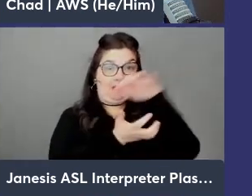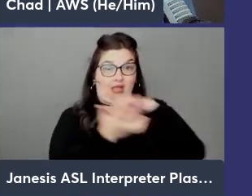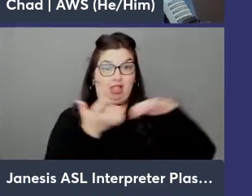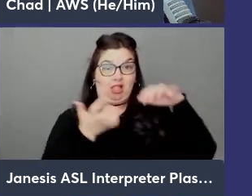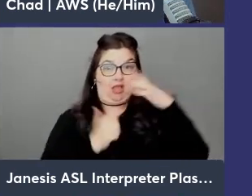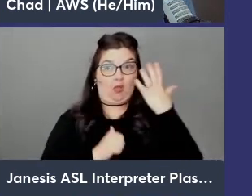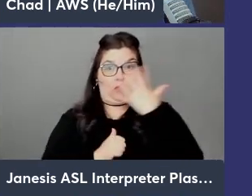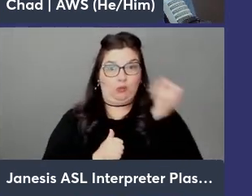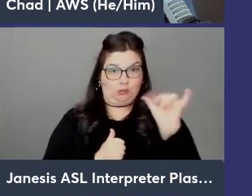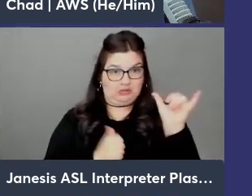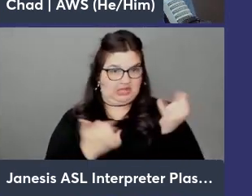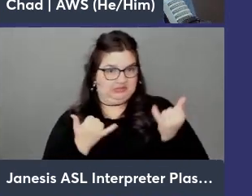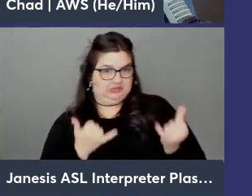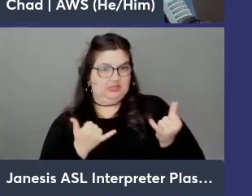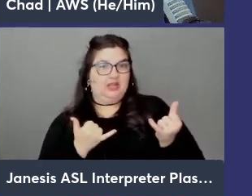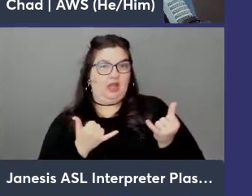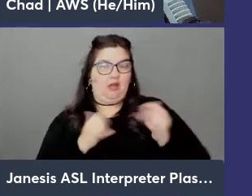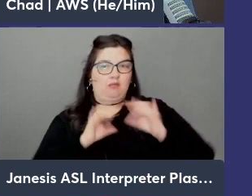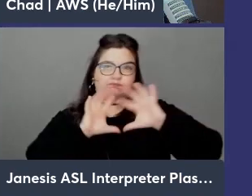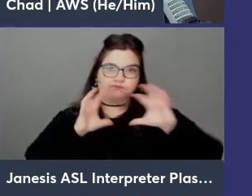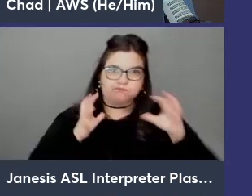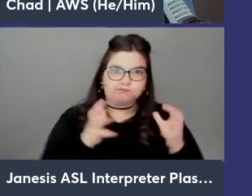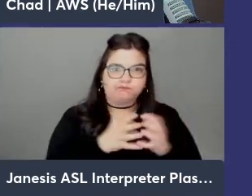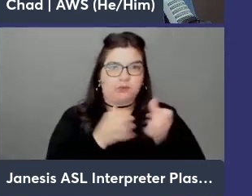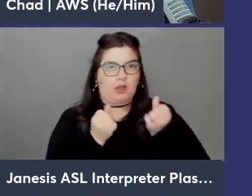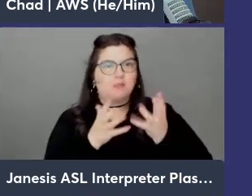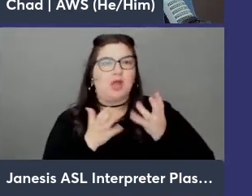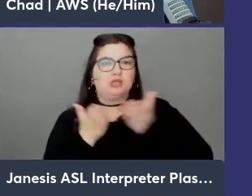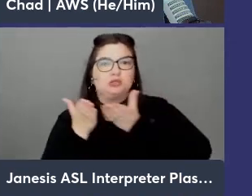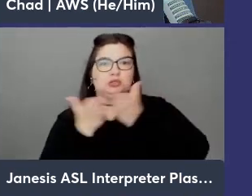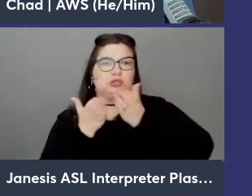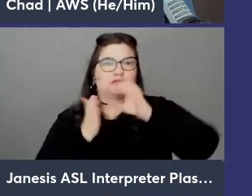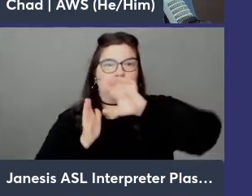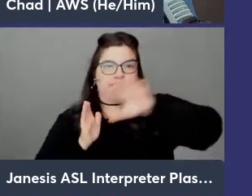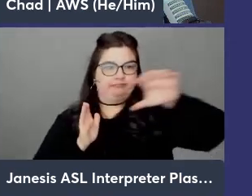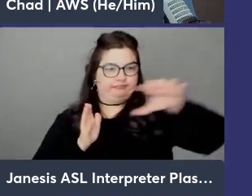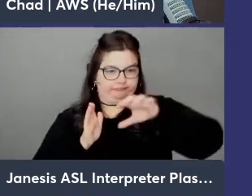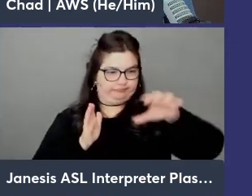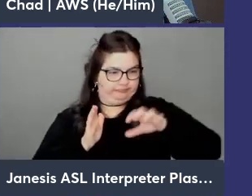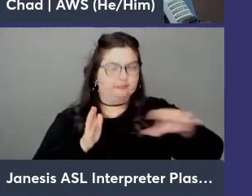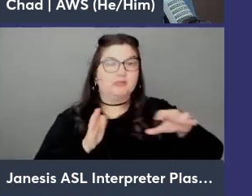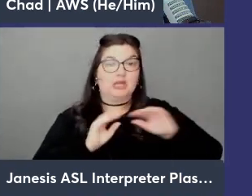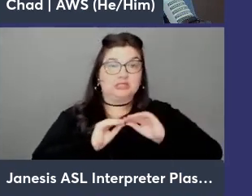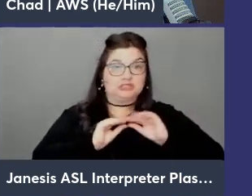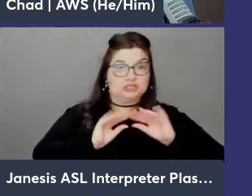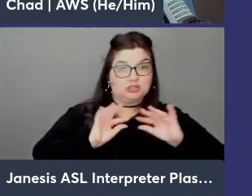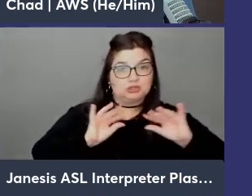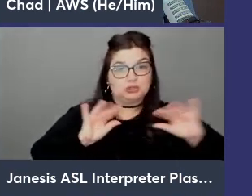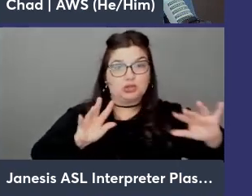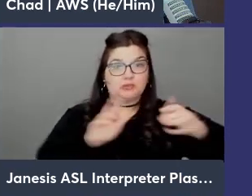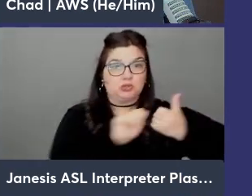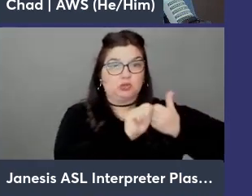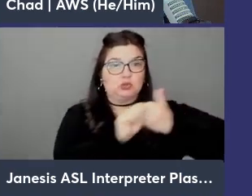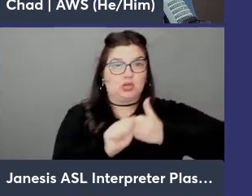because it's a bunch of services floating out there. With distributed tracing, you have the ability to bring order,